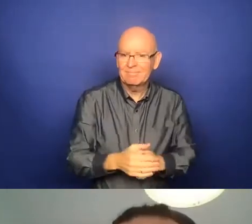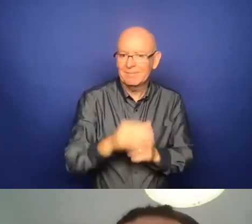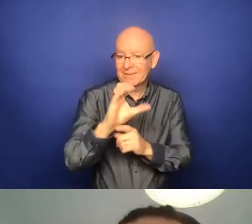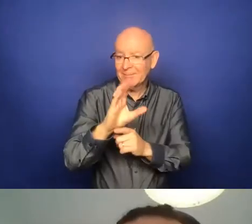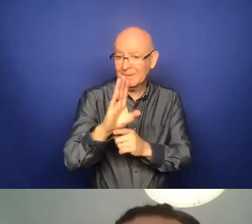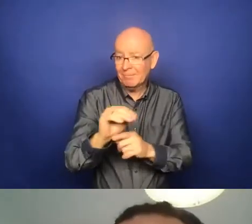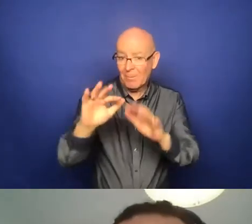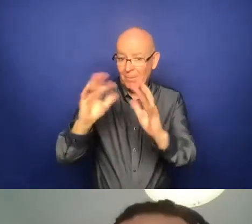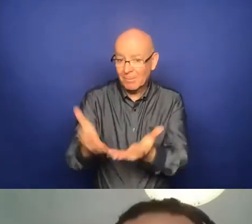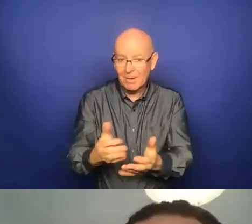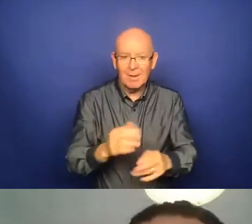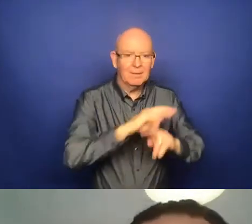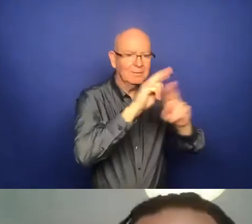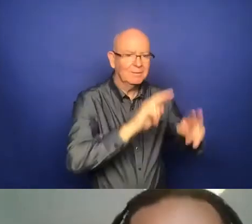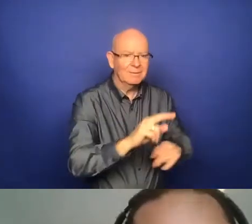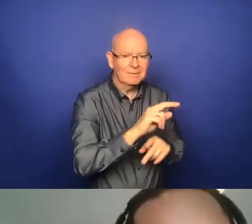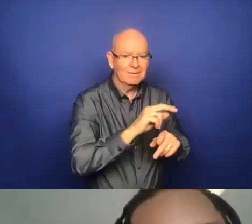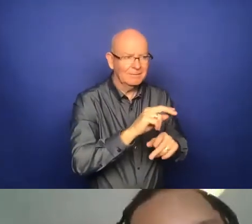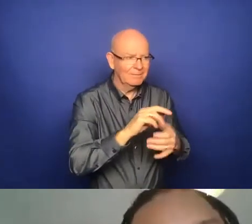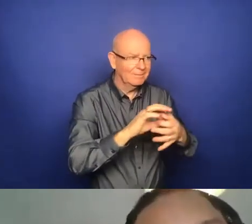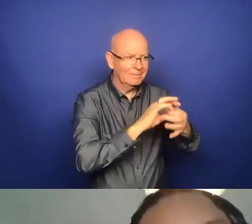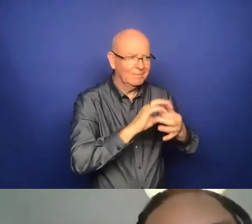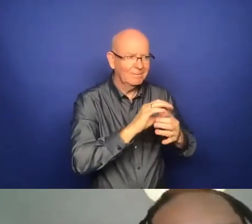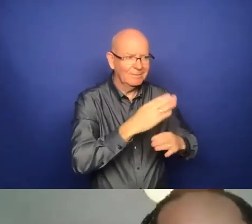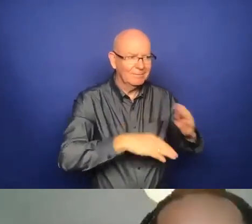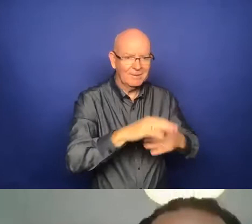international disability alliance, Stakeholder Group of Persons with